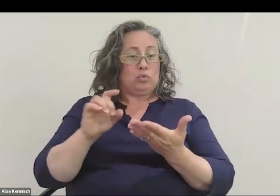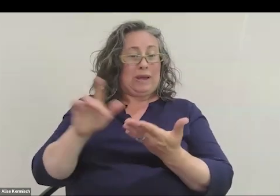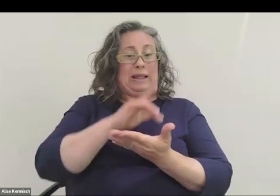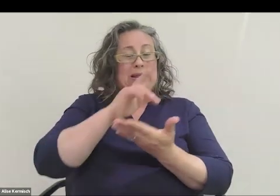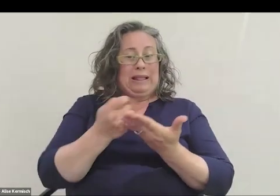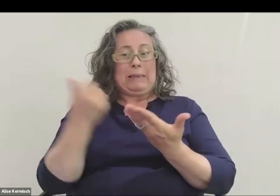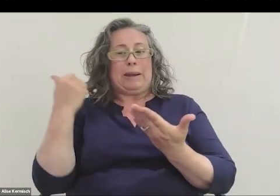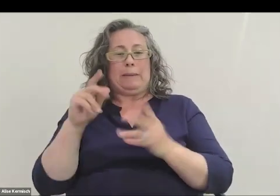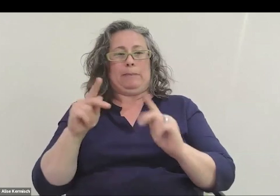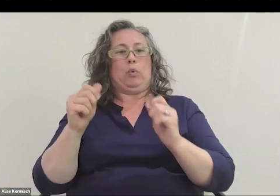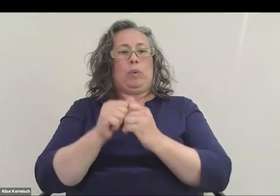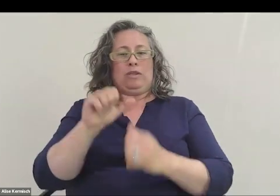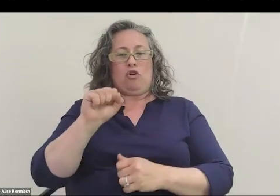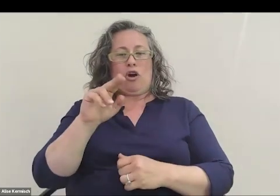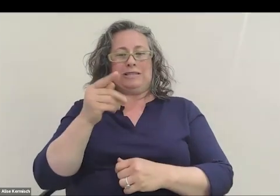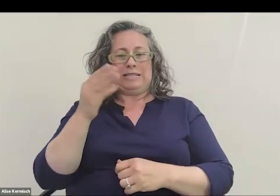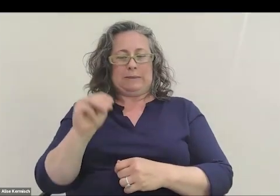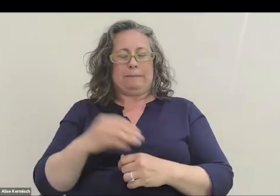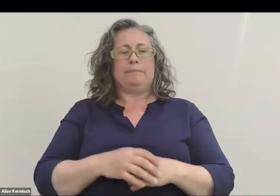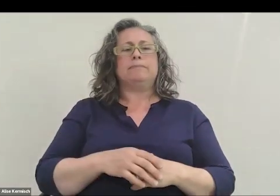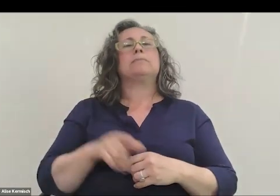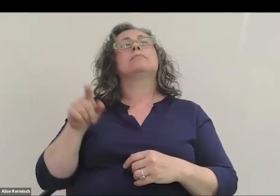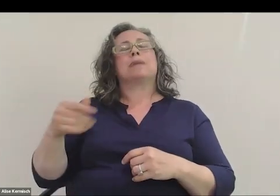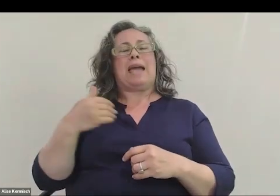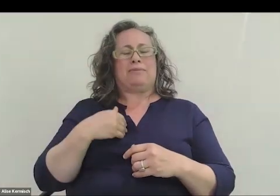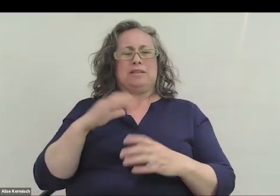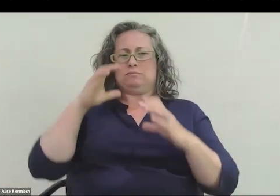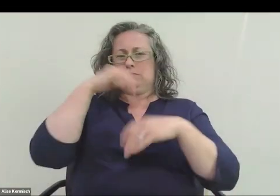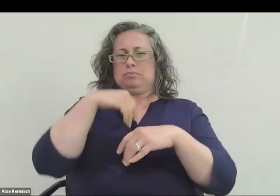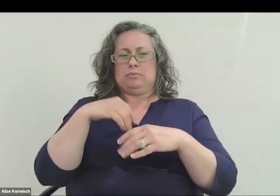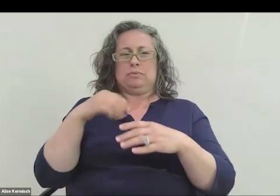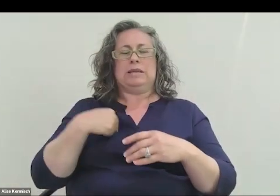That's okay. It has a spooky voiceover that goes, "I am autism."